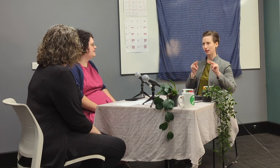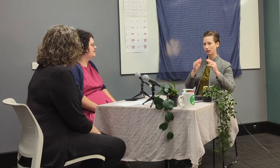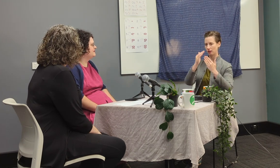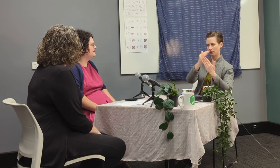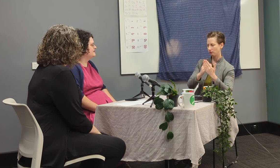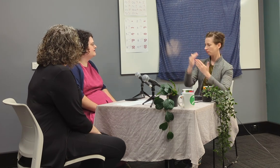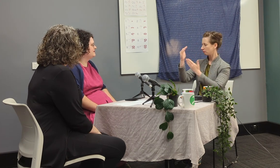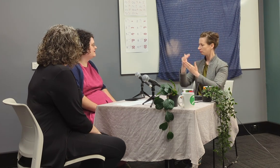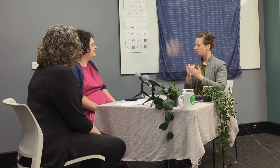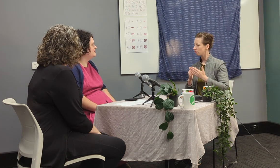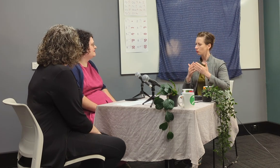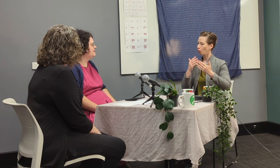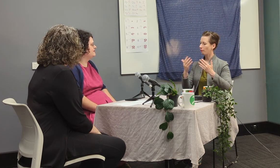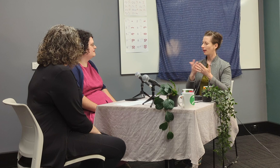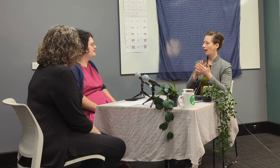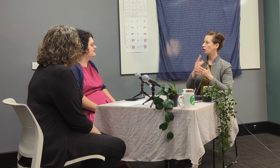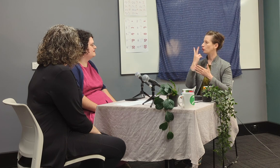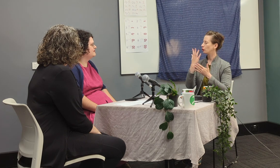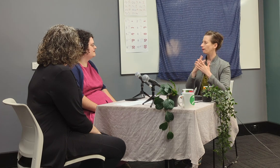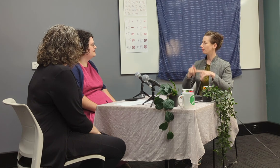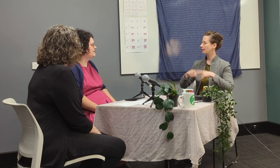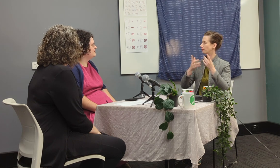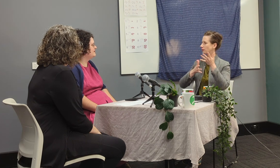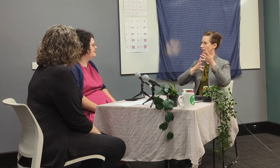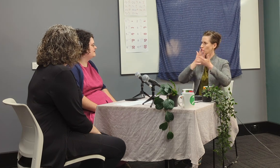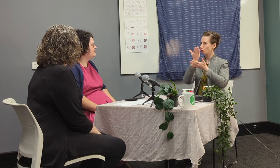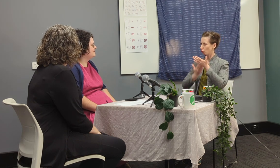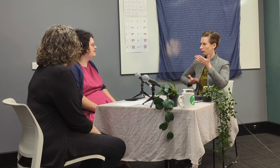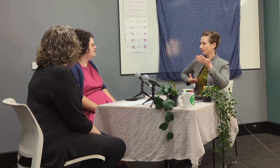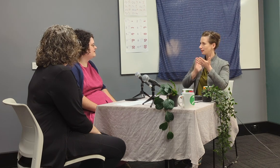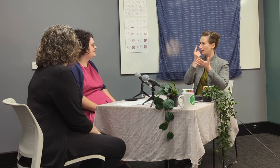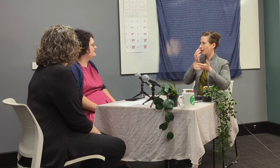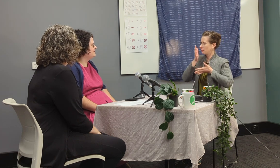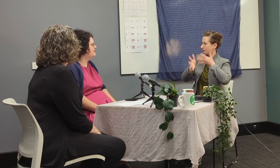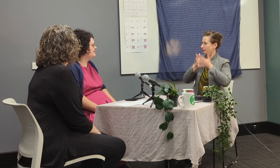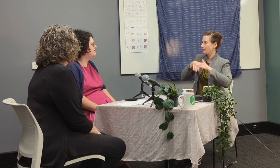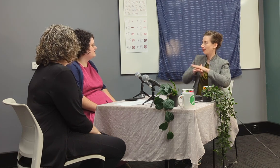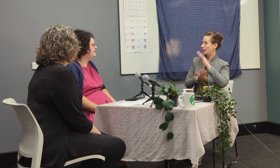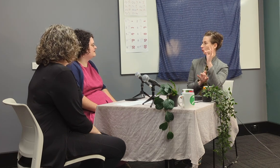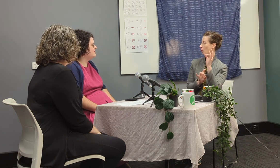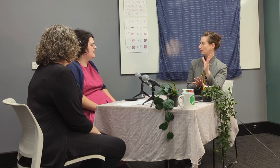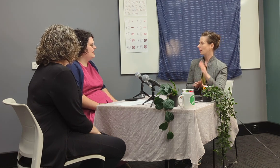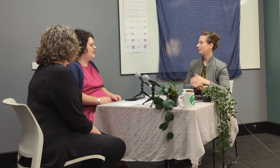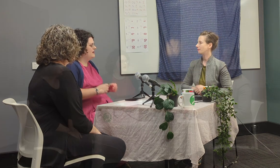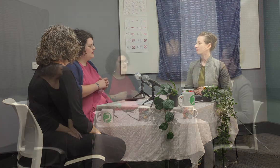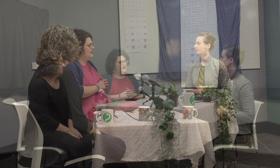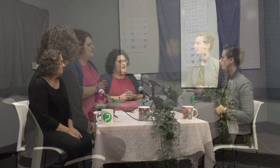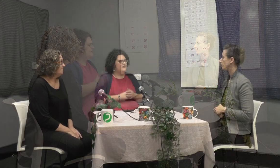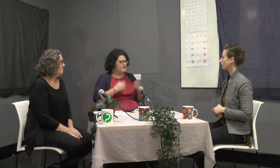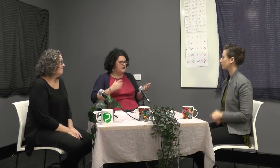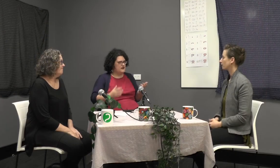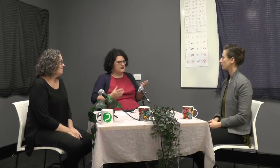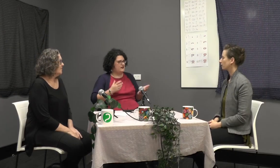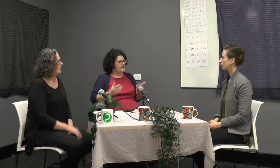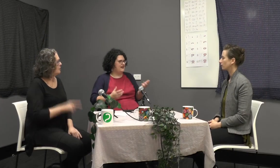see, from those narratives, similarities and differences in how the stories were conveyed